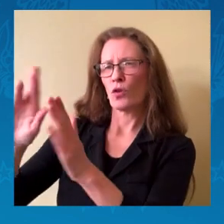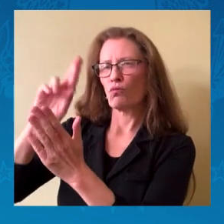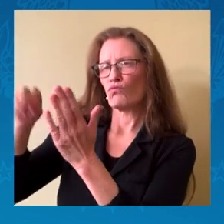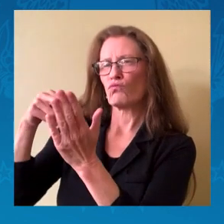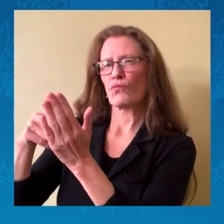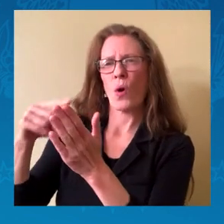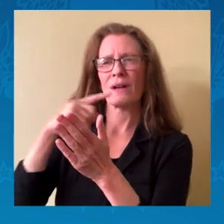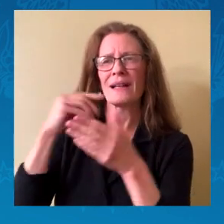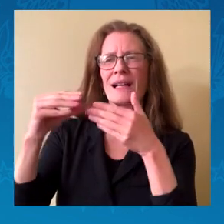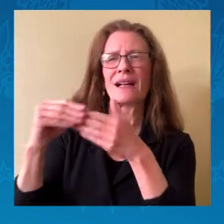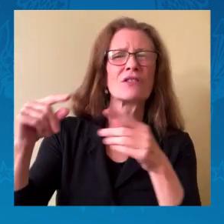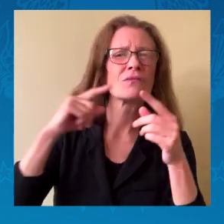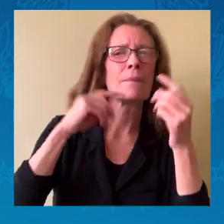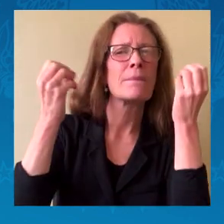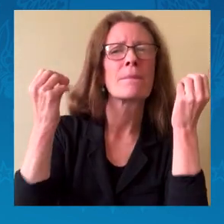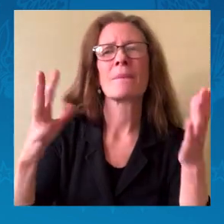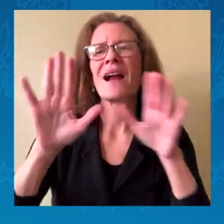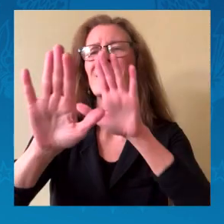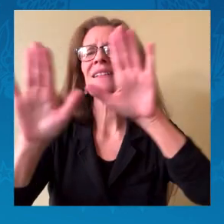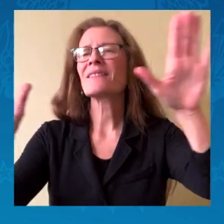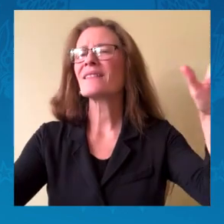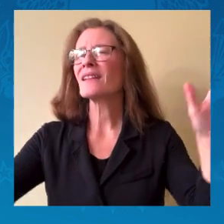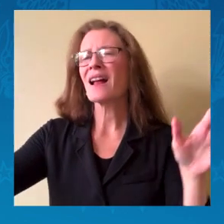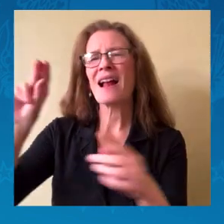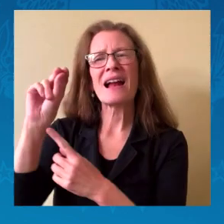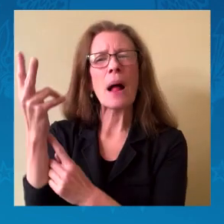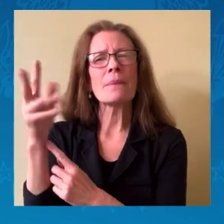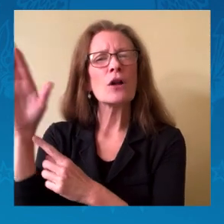and your consistency in terms of your enthusiasm